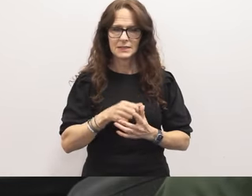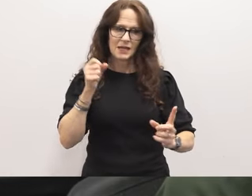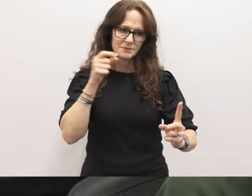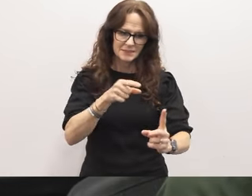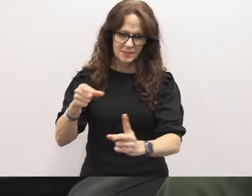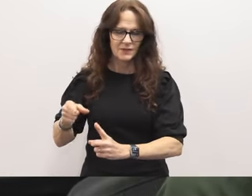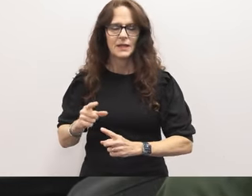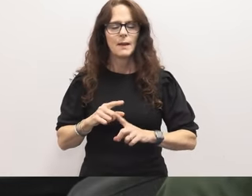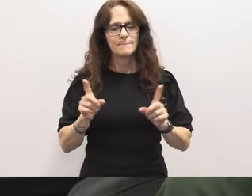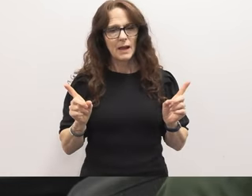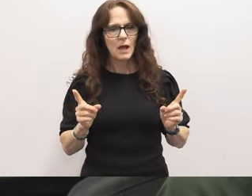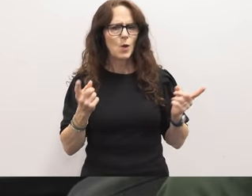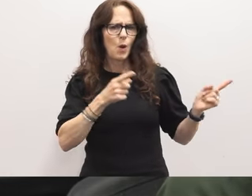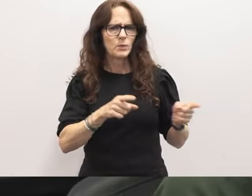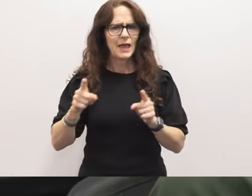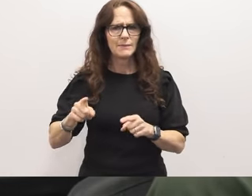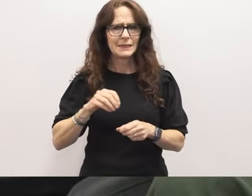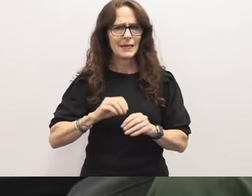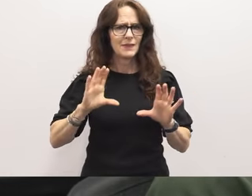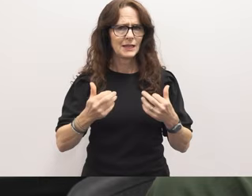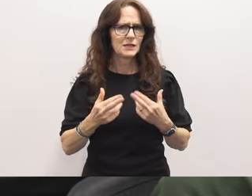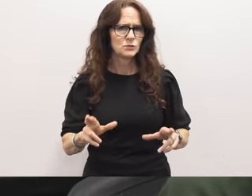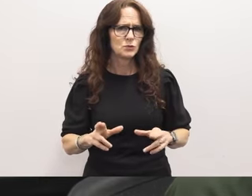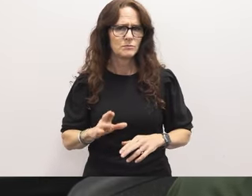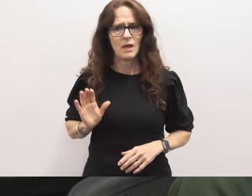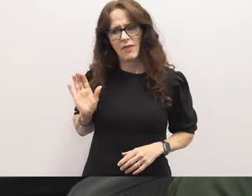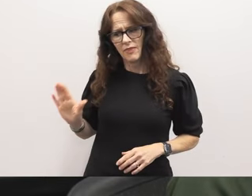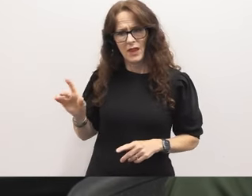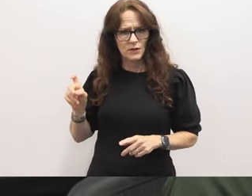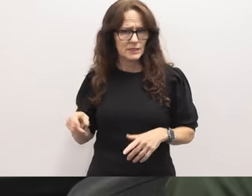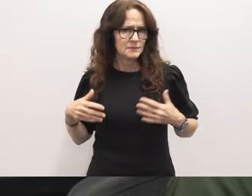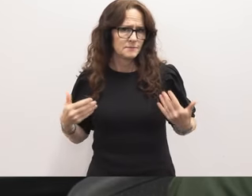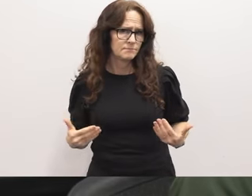but what was happening in the classroom, what their needs are, where we were going.